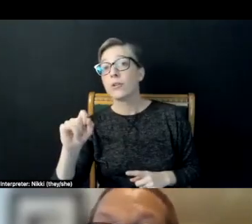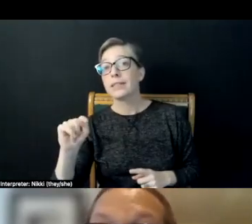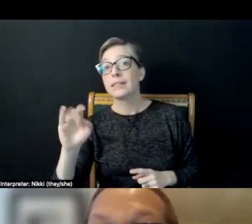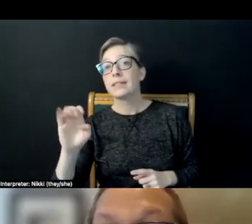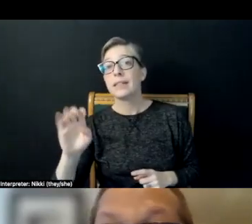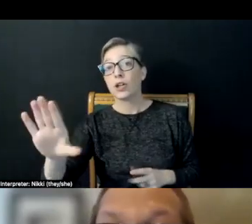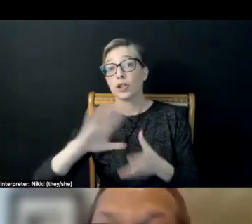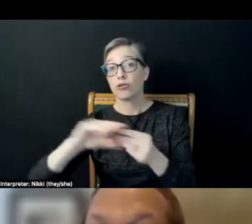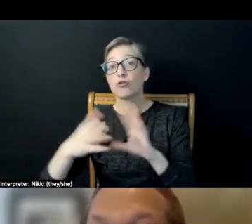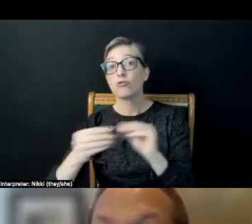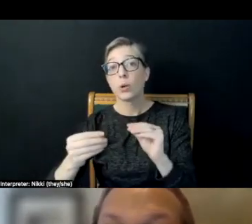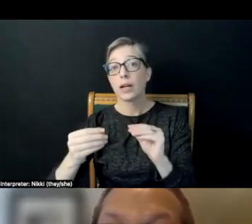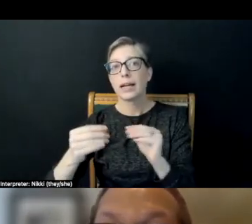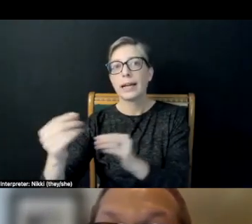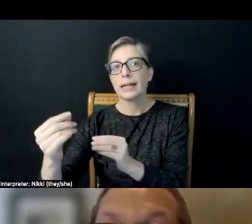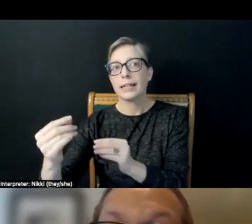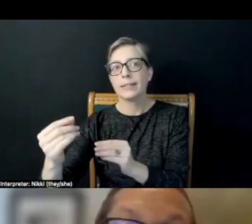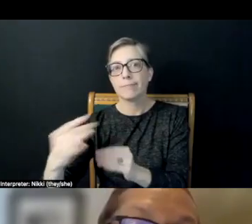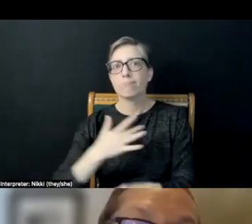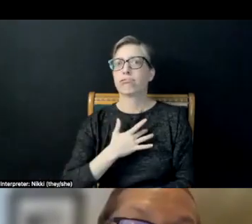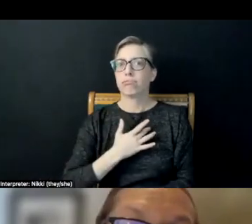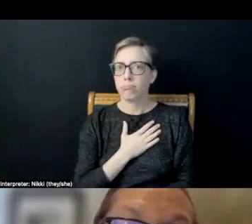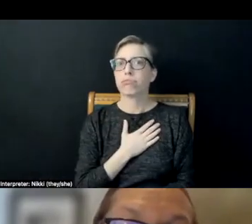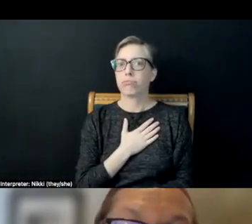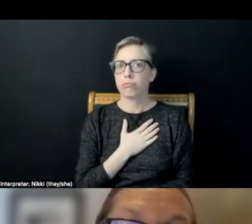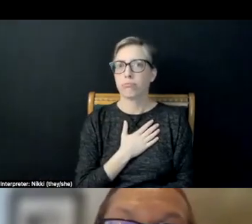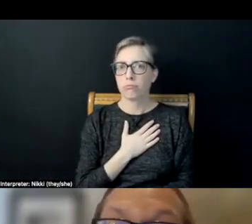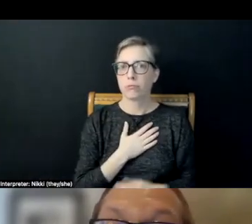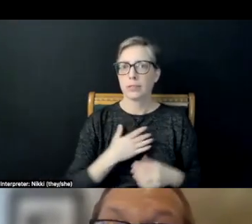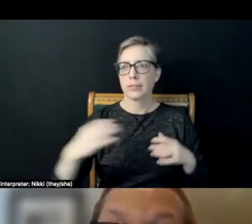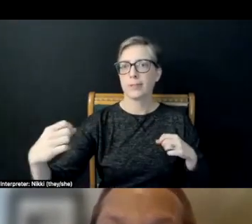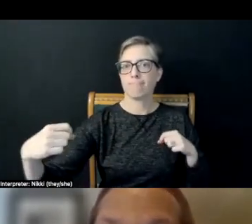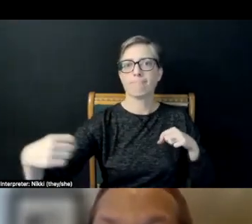you feel in some ways very much alone and yet at the same time on display and